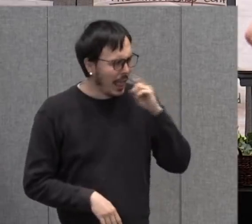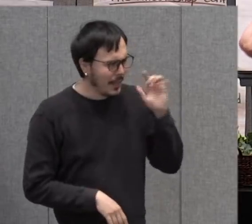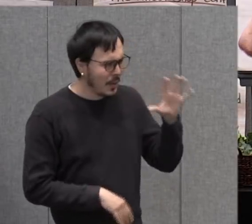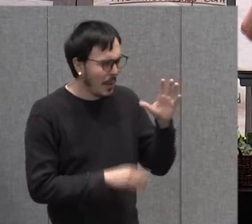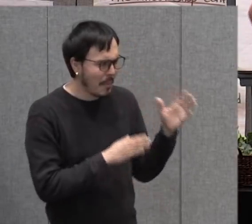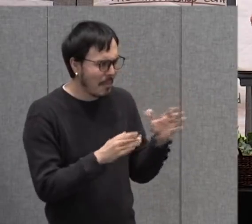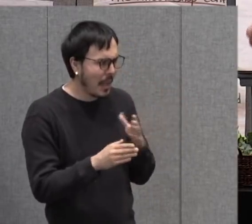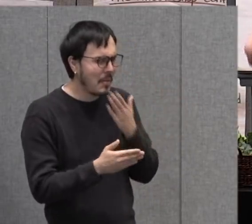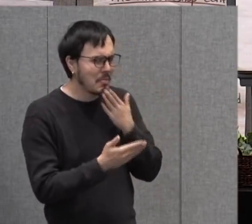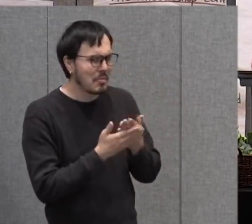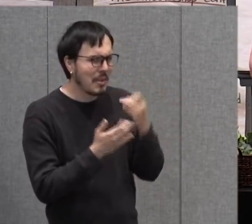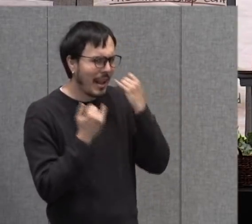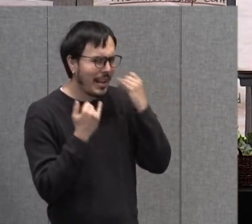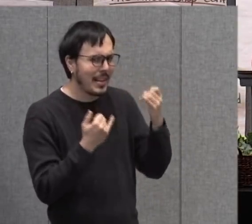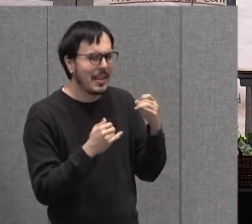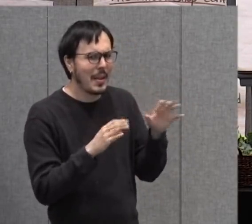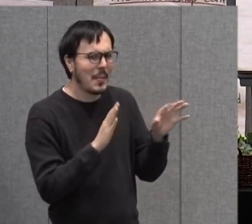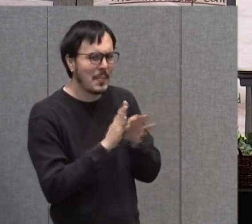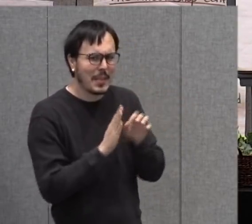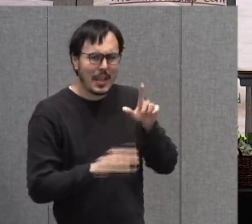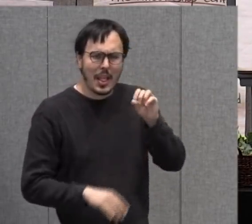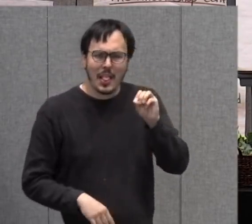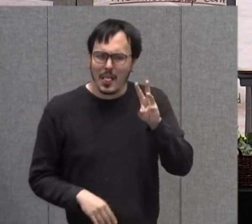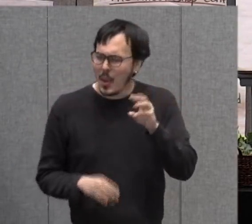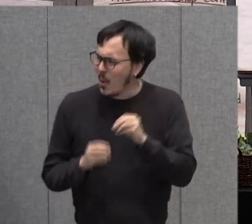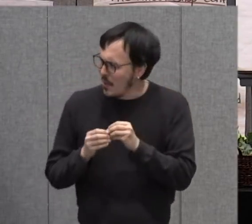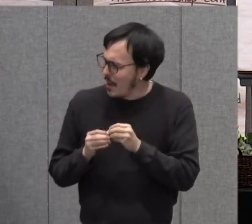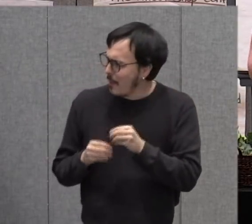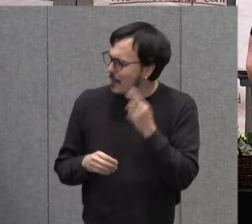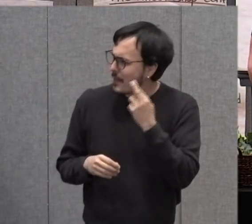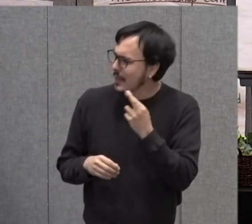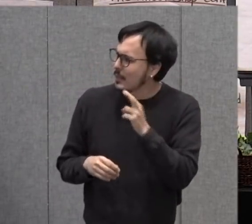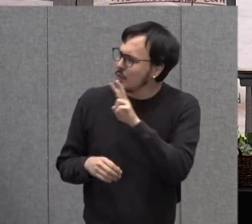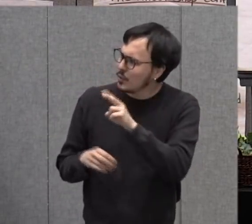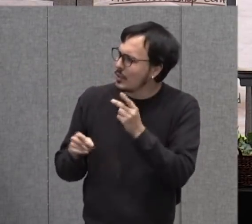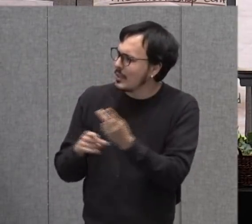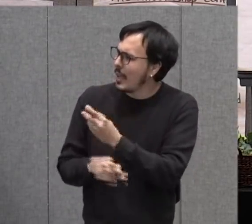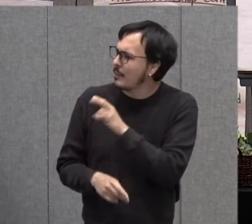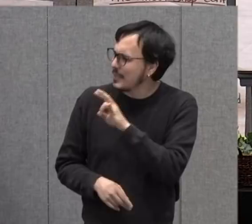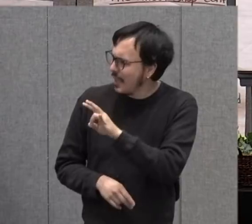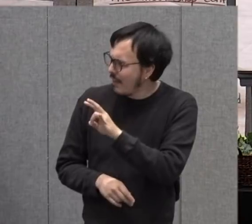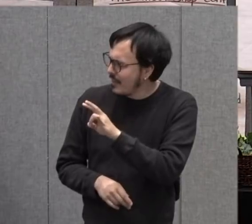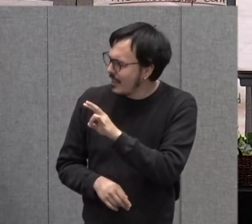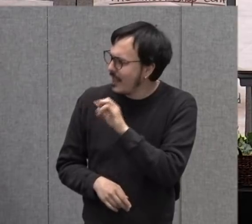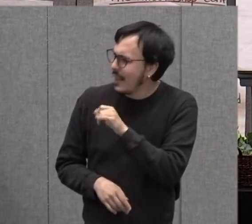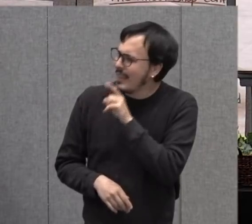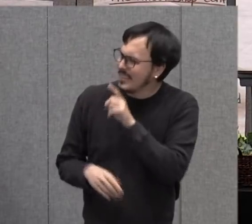about picking the lower number, right? 'Cause two times seven that's like a double, right?